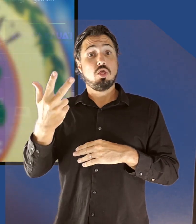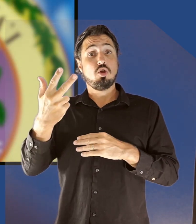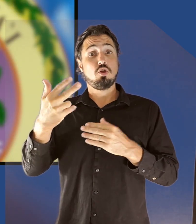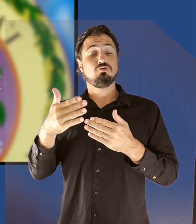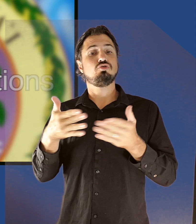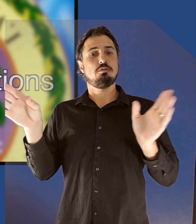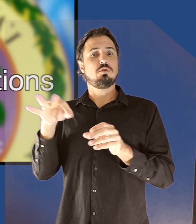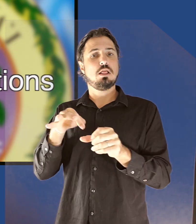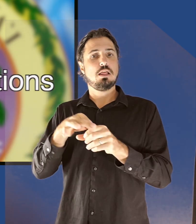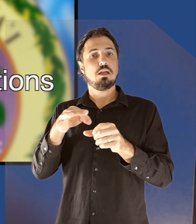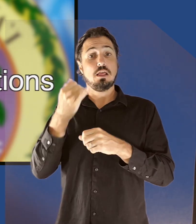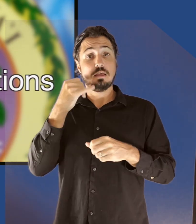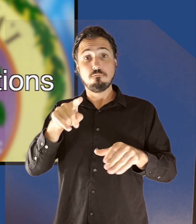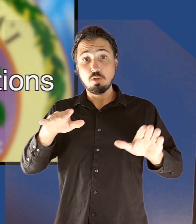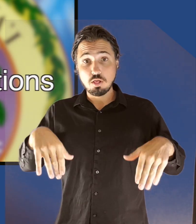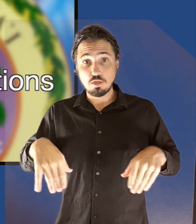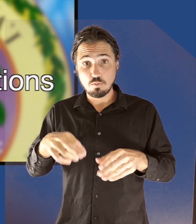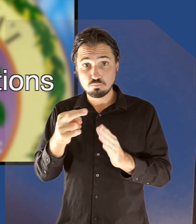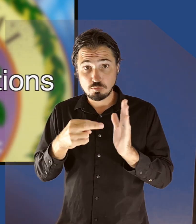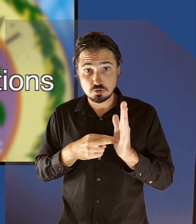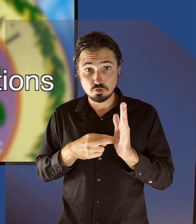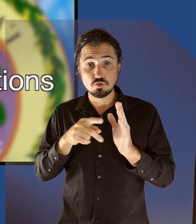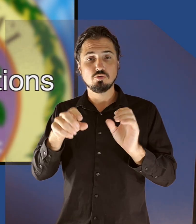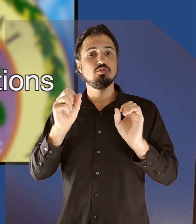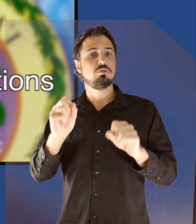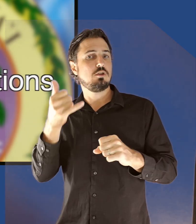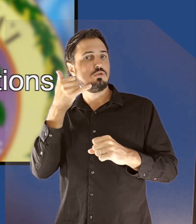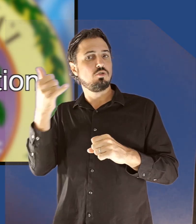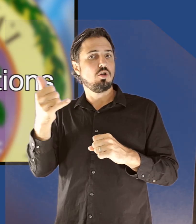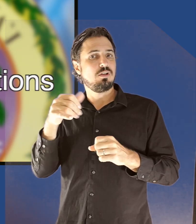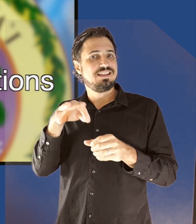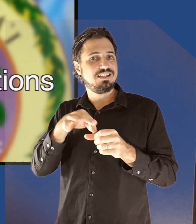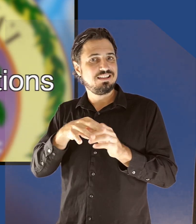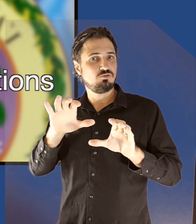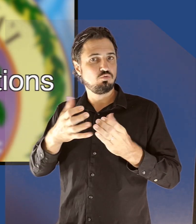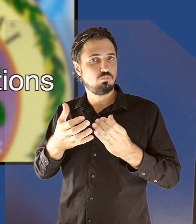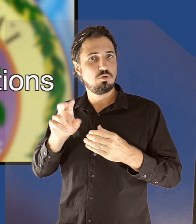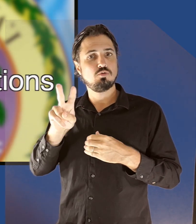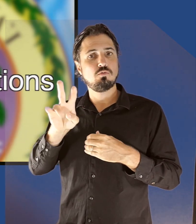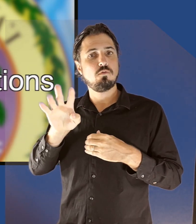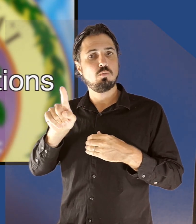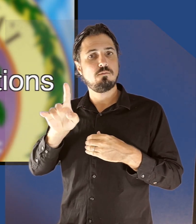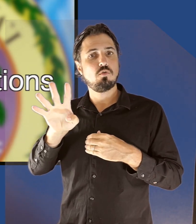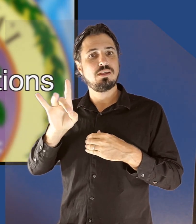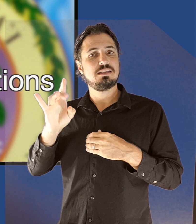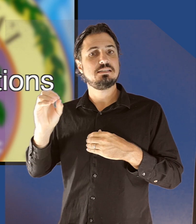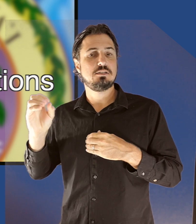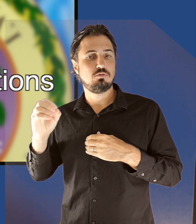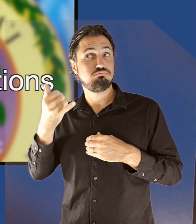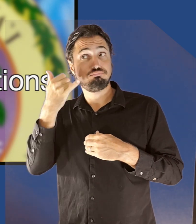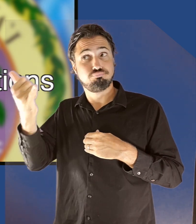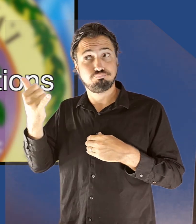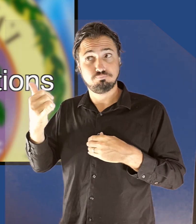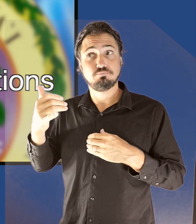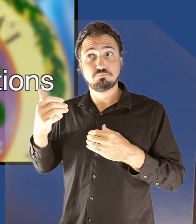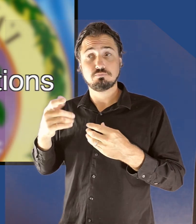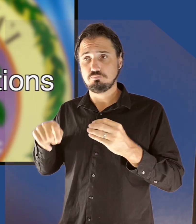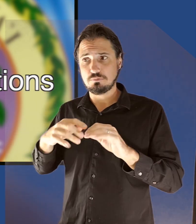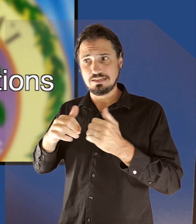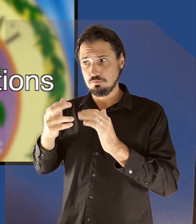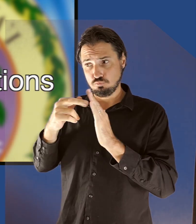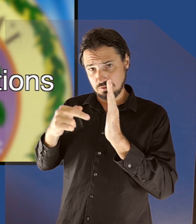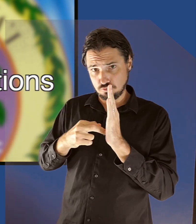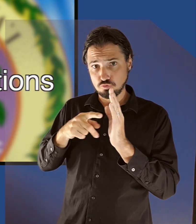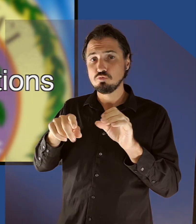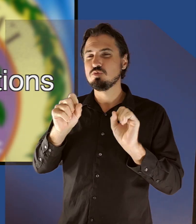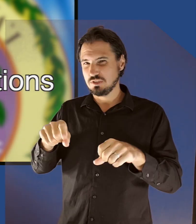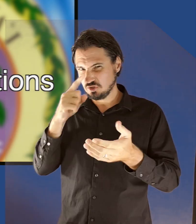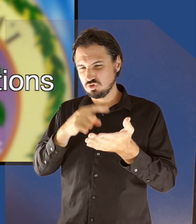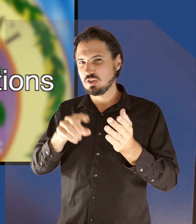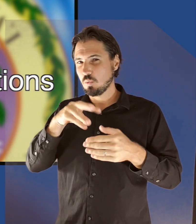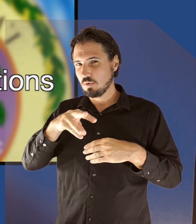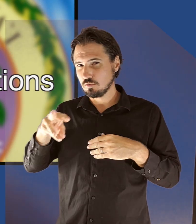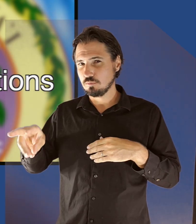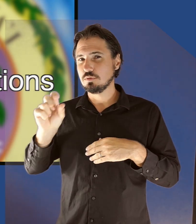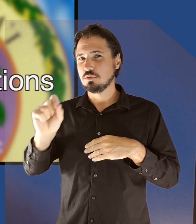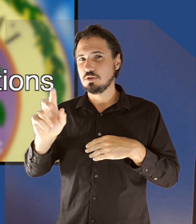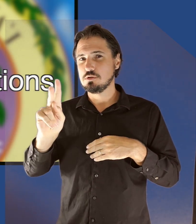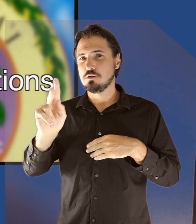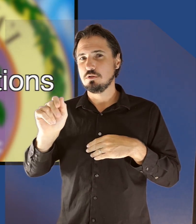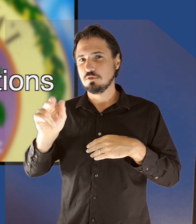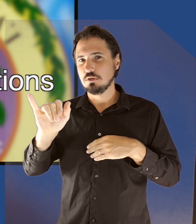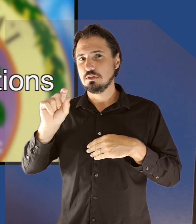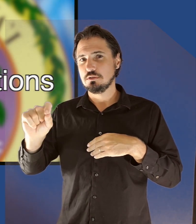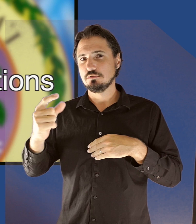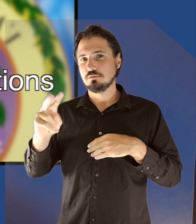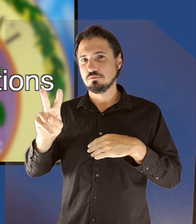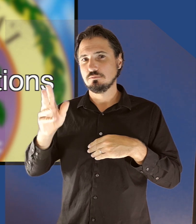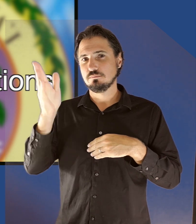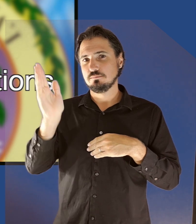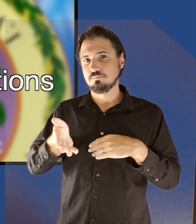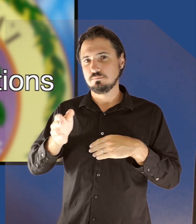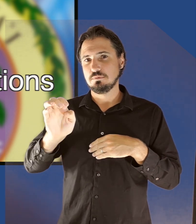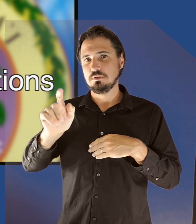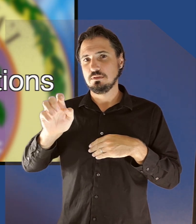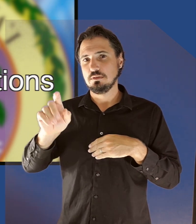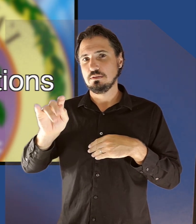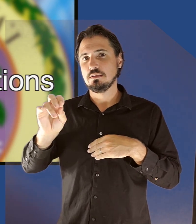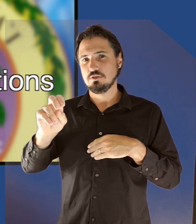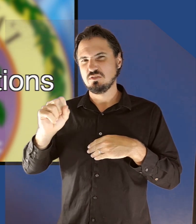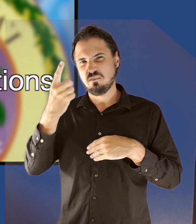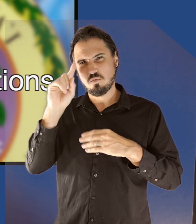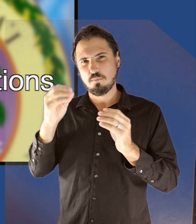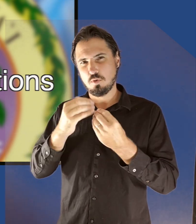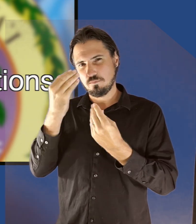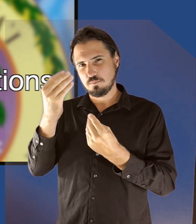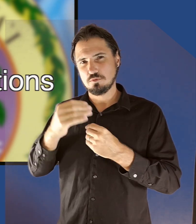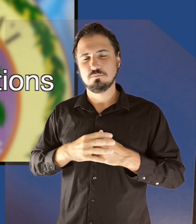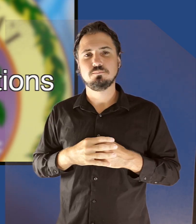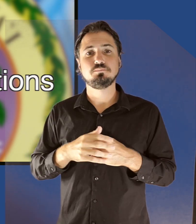If you have not registered, please contact the county Elections Division at 241-4800, or check the elections website at www.kauai.gov/elections.